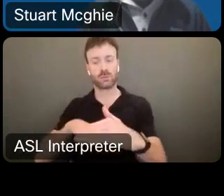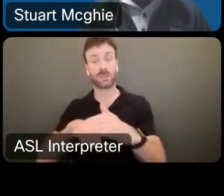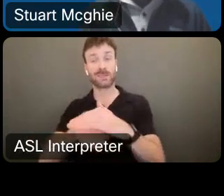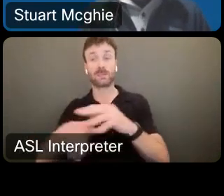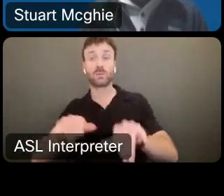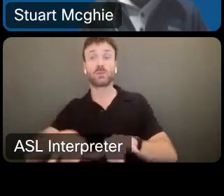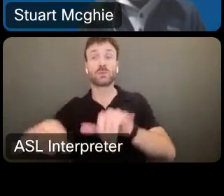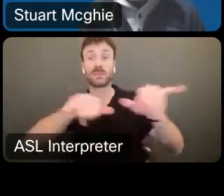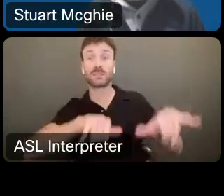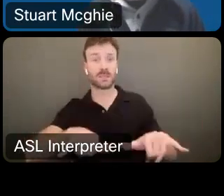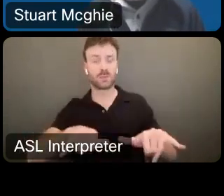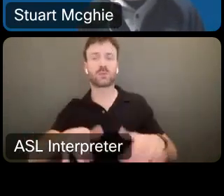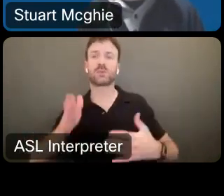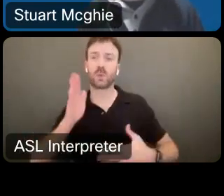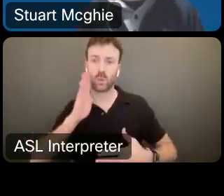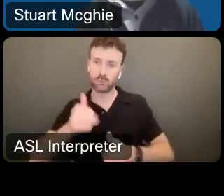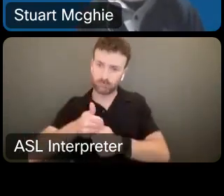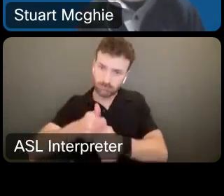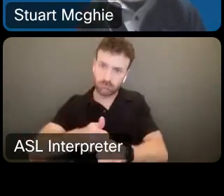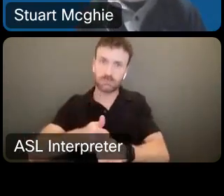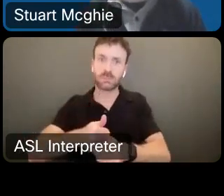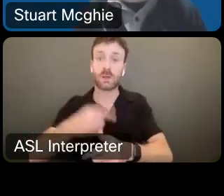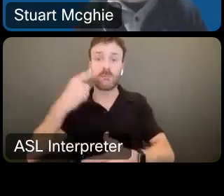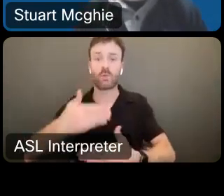will be adhered to moving into the year of 2024.